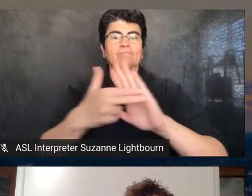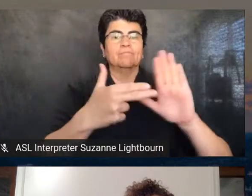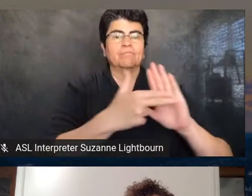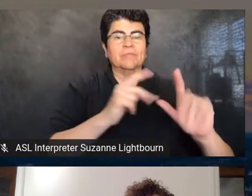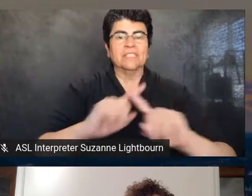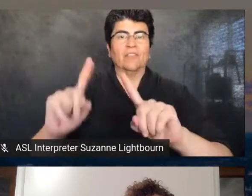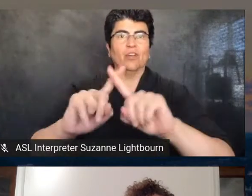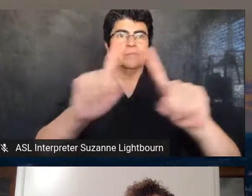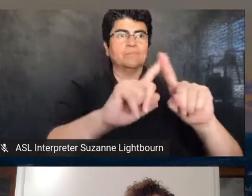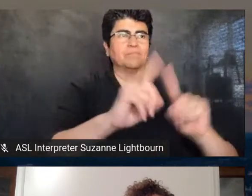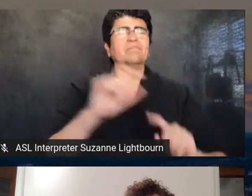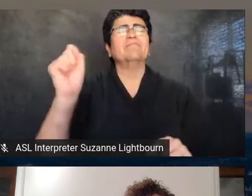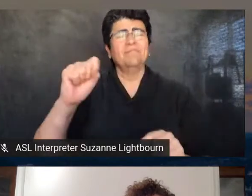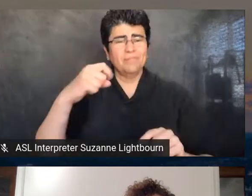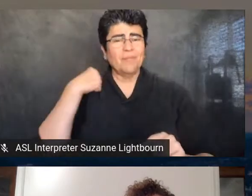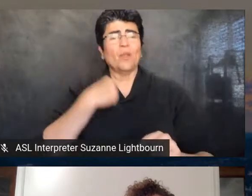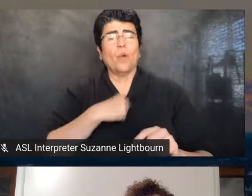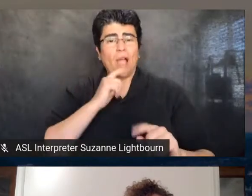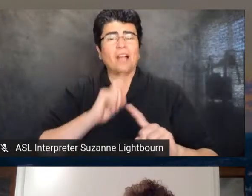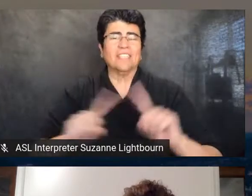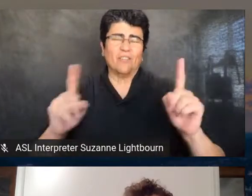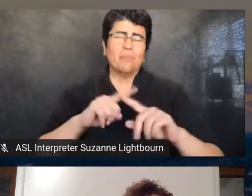Yes, we're different, but you know what I'm trying to say.